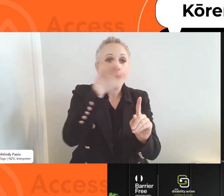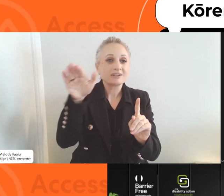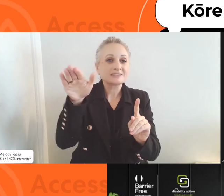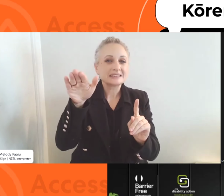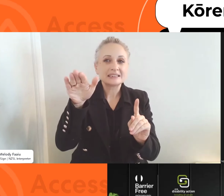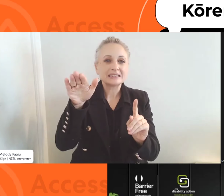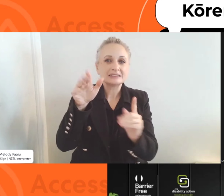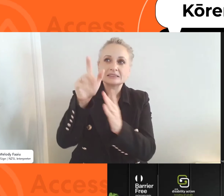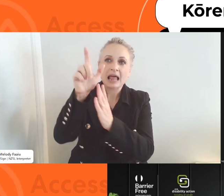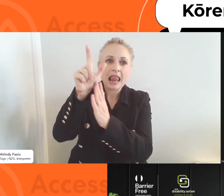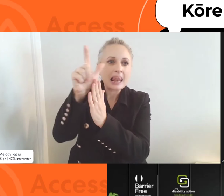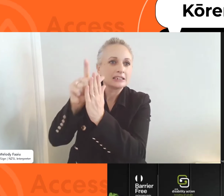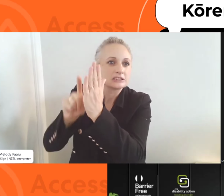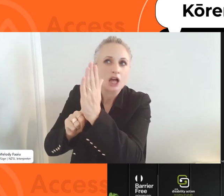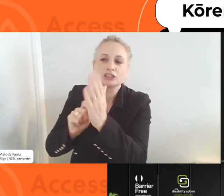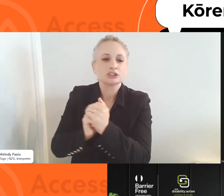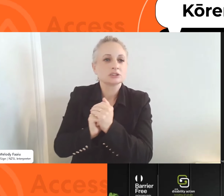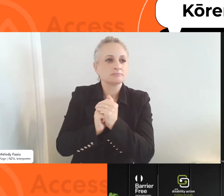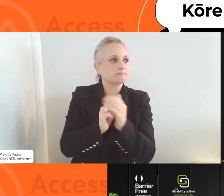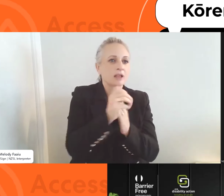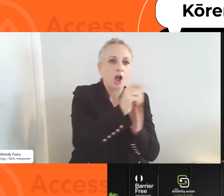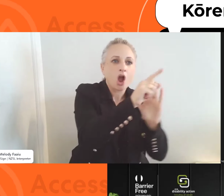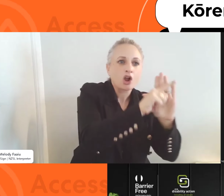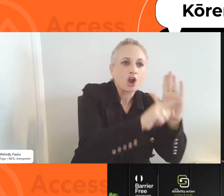this to our clients and say how can we do better, how can we do